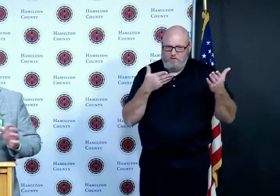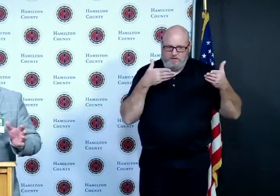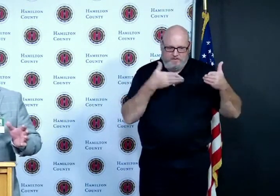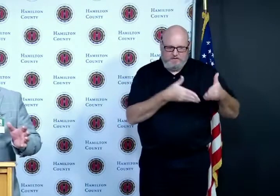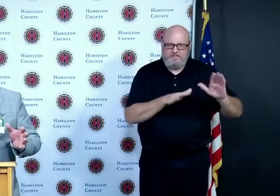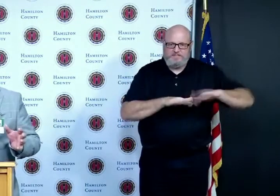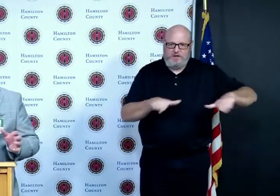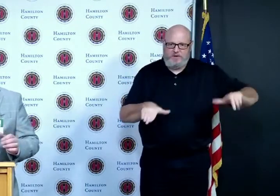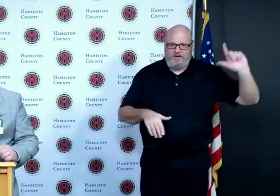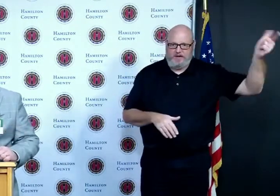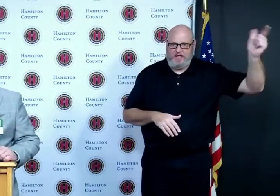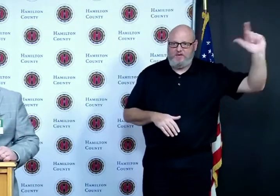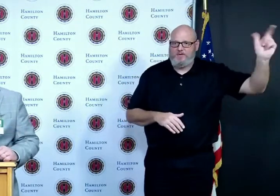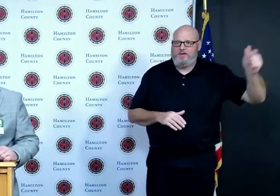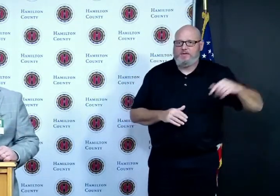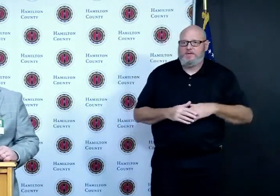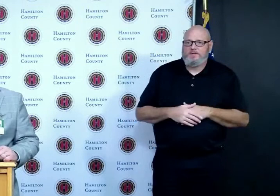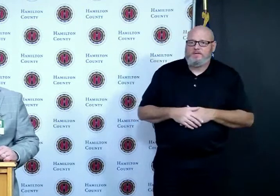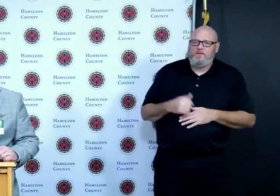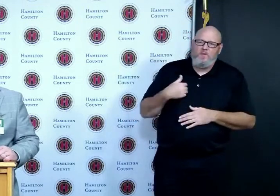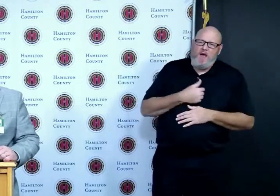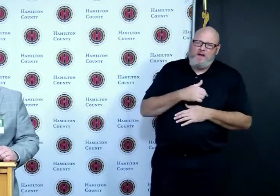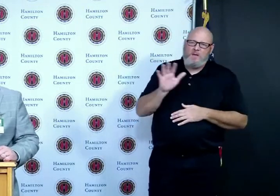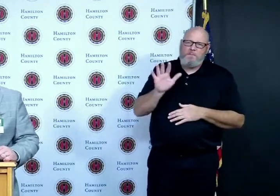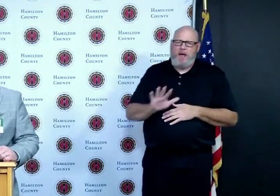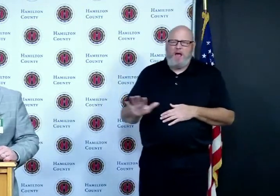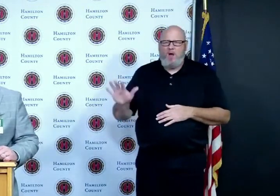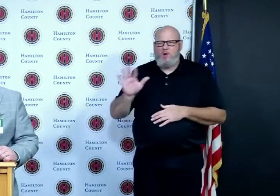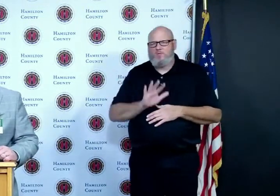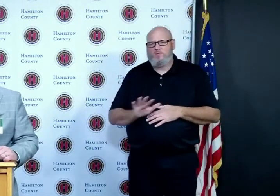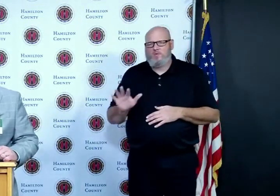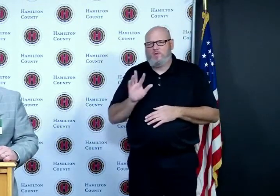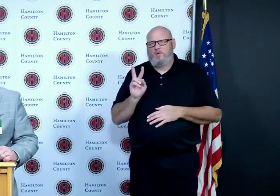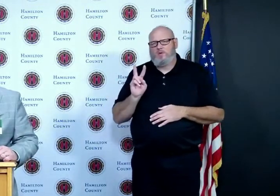this vaccine will go to both our schools and those that are 65 and older